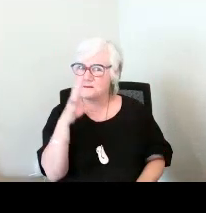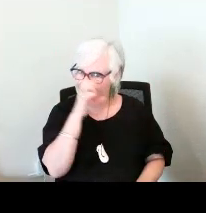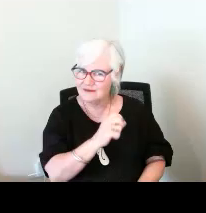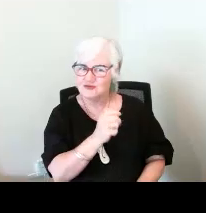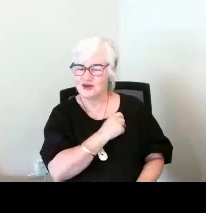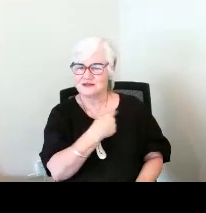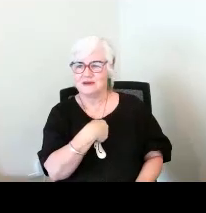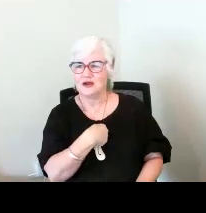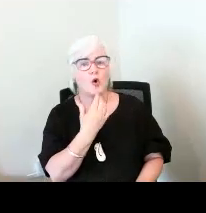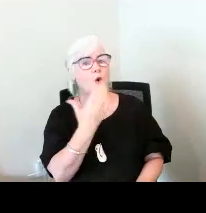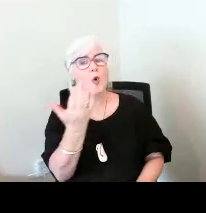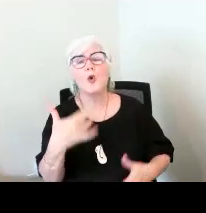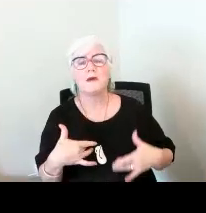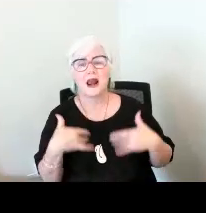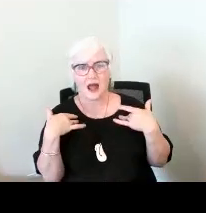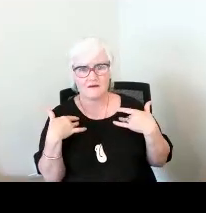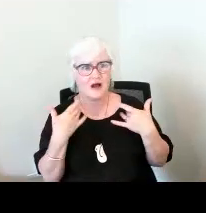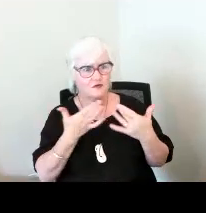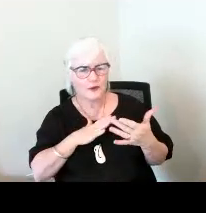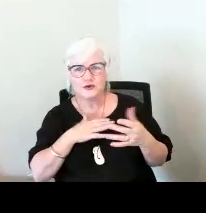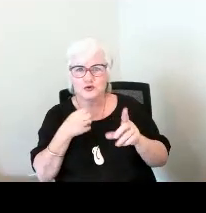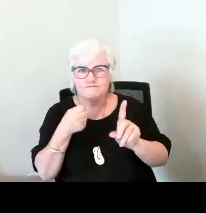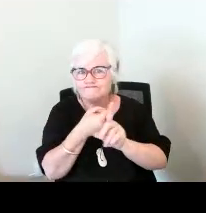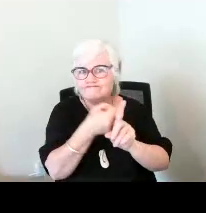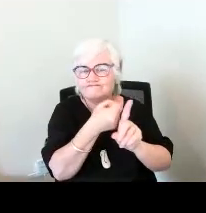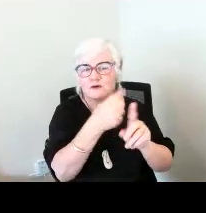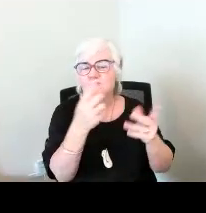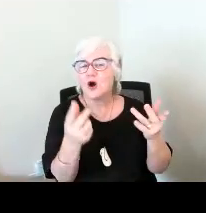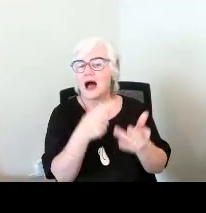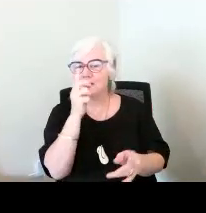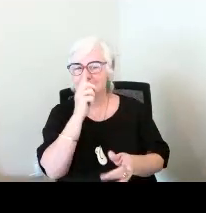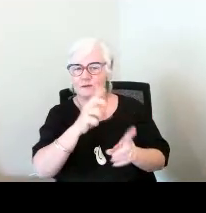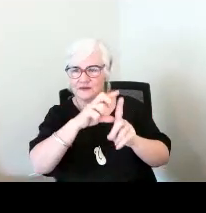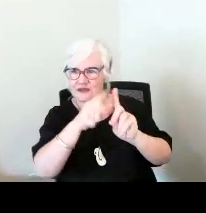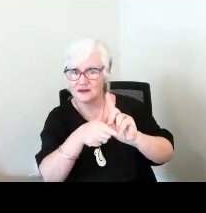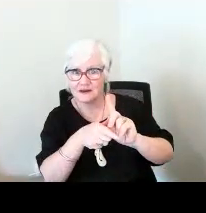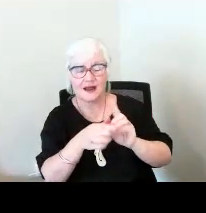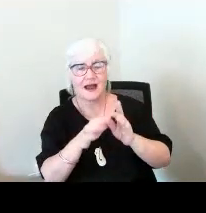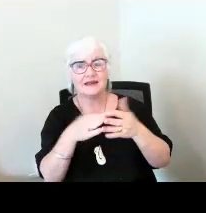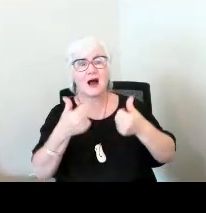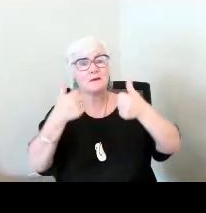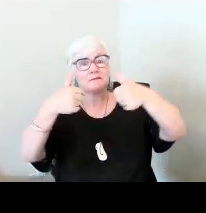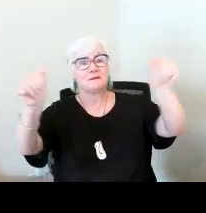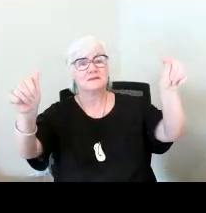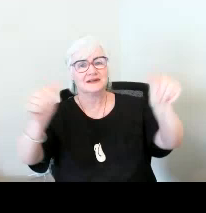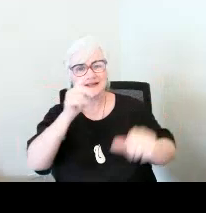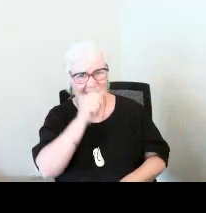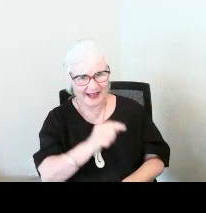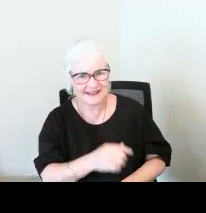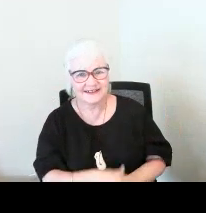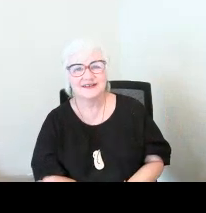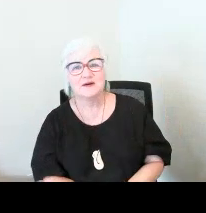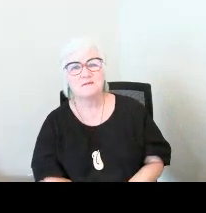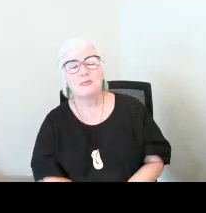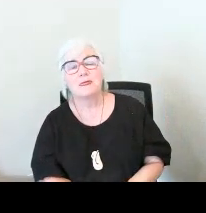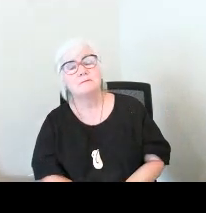wanted to help and advocate for other people with disabilities and now I finally can. People First